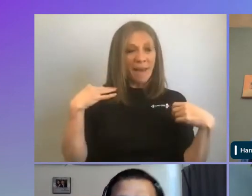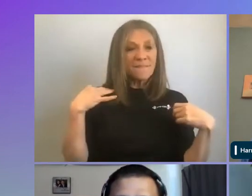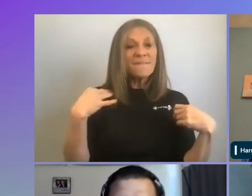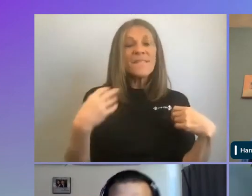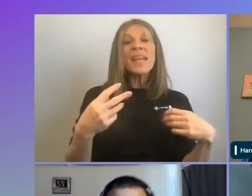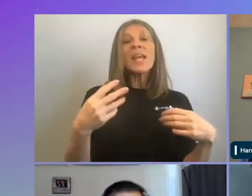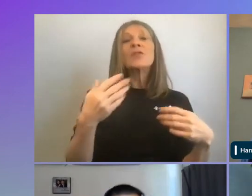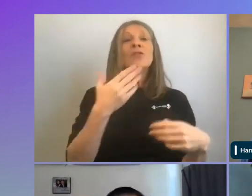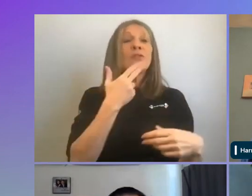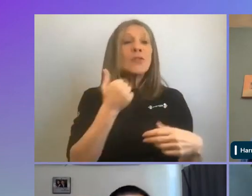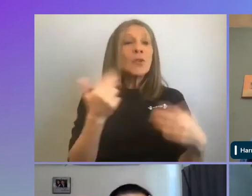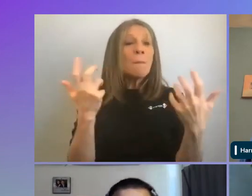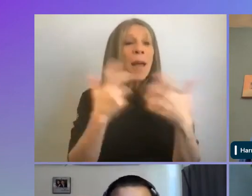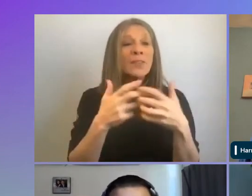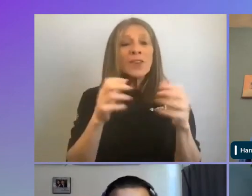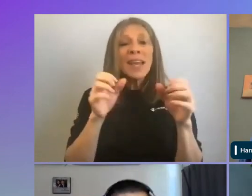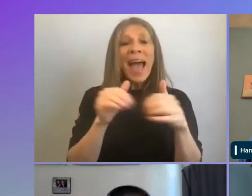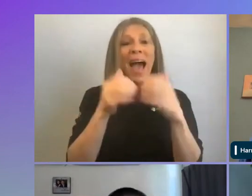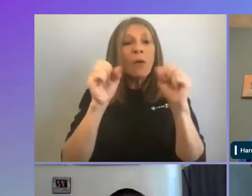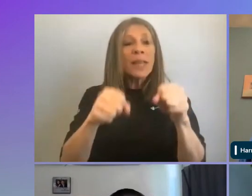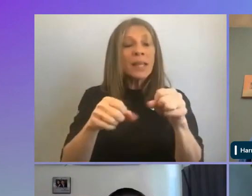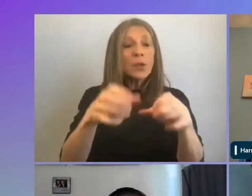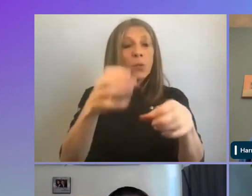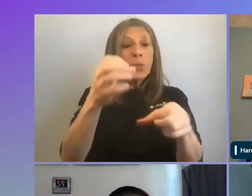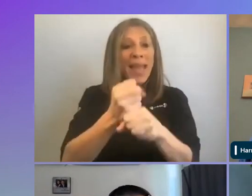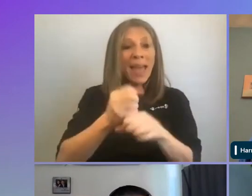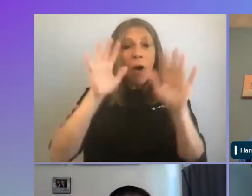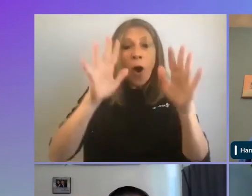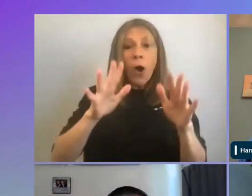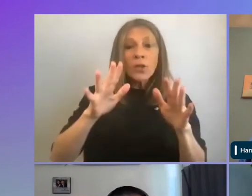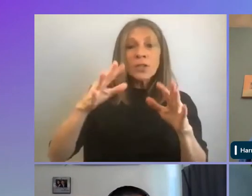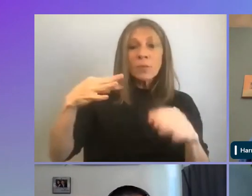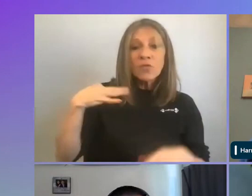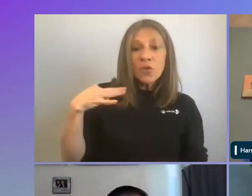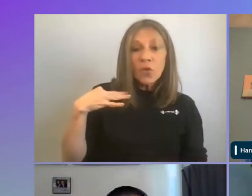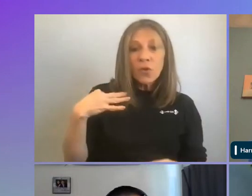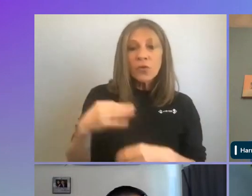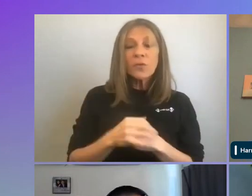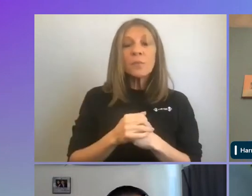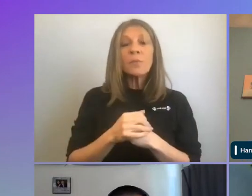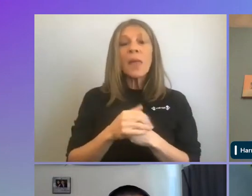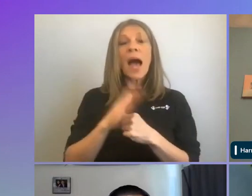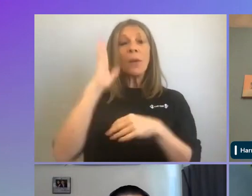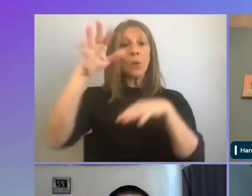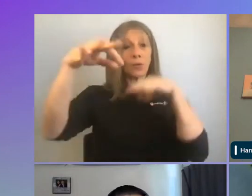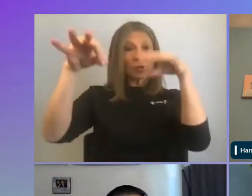asking how they can get one of those awesome t shirts. So what I'm going to I'm going to describe what the shirt says is,